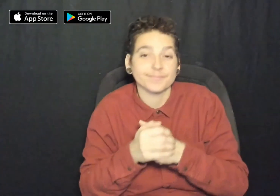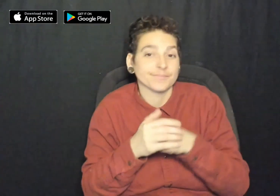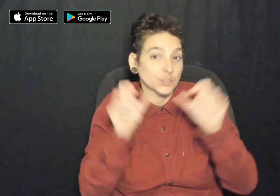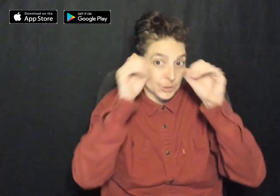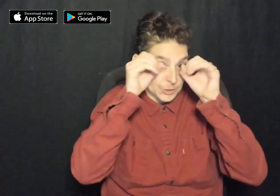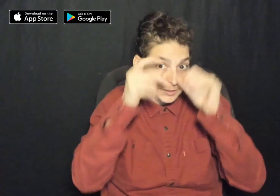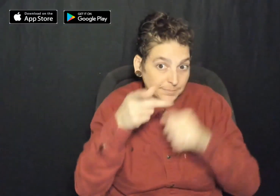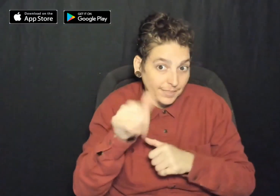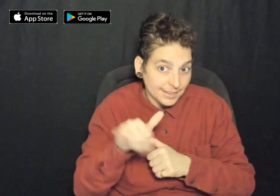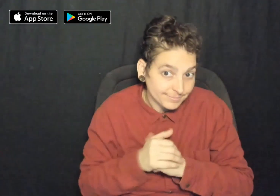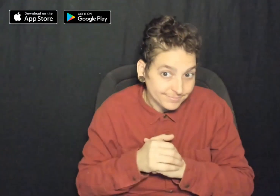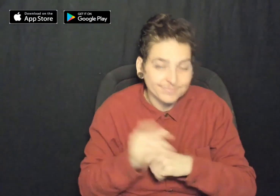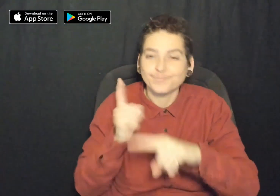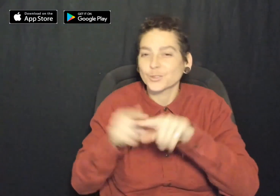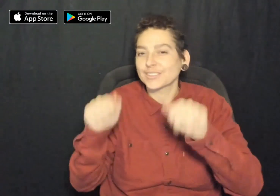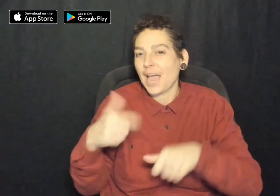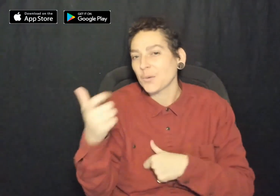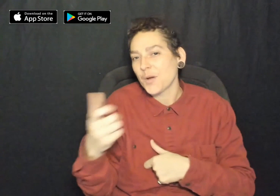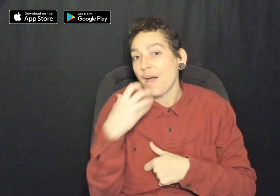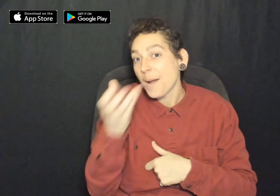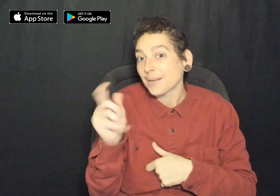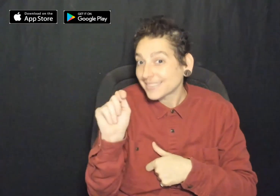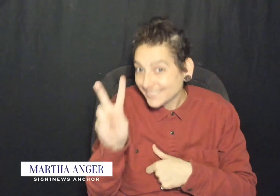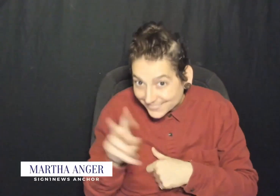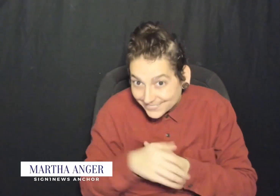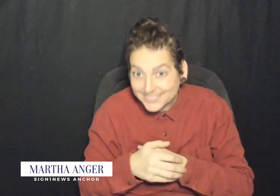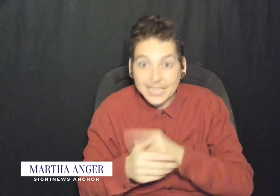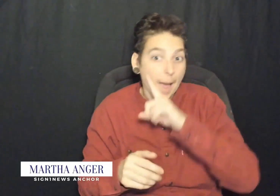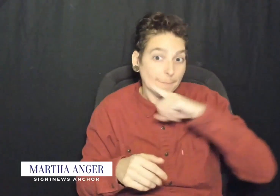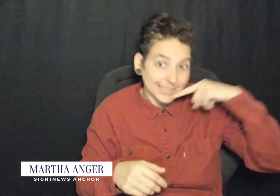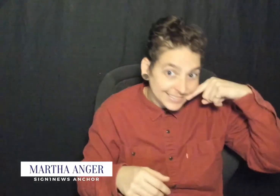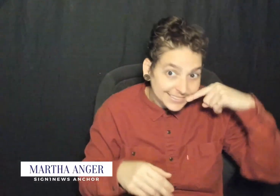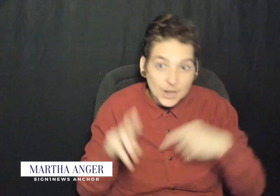phone and you can also watch on Apple TV Amazon and Roku